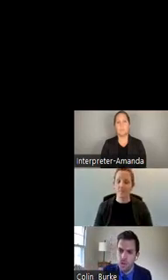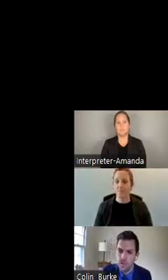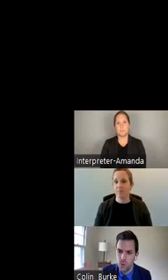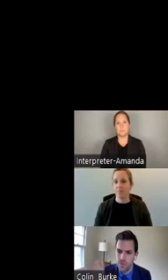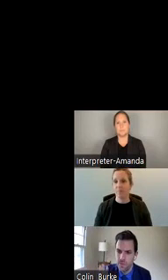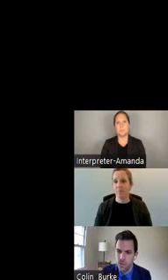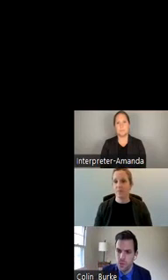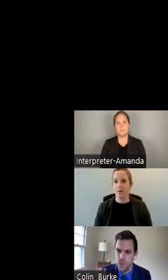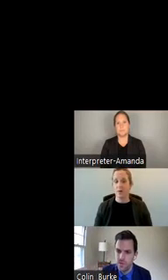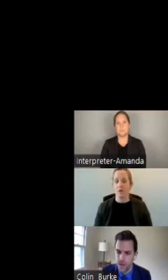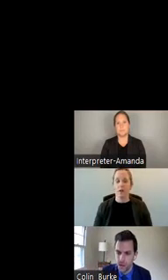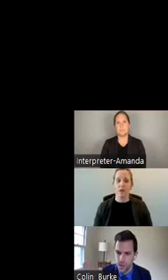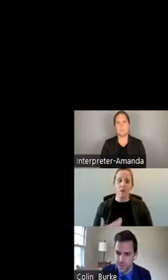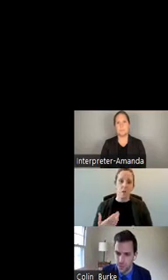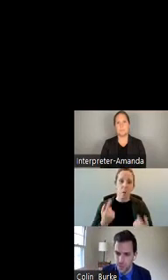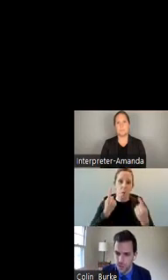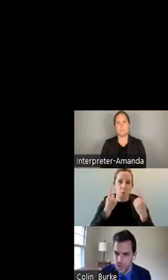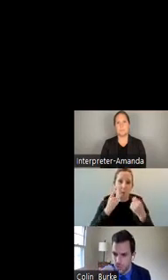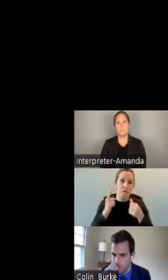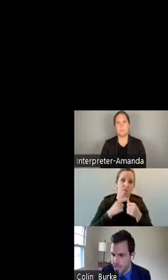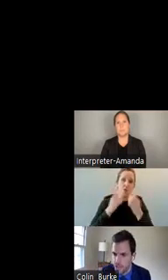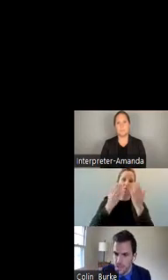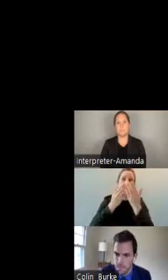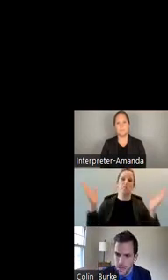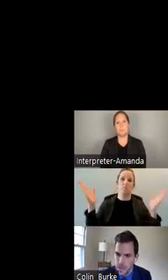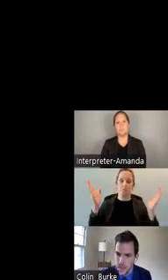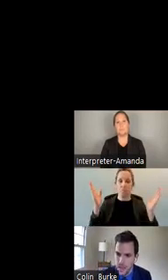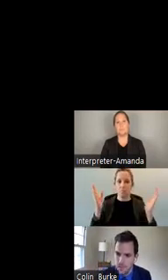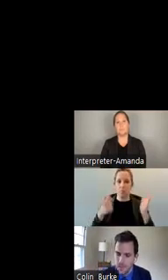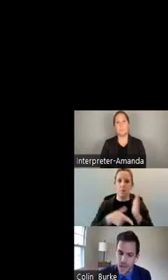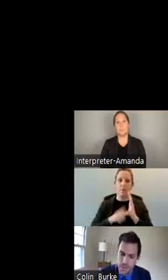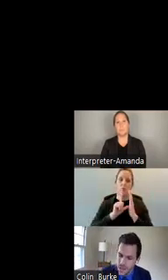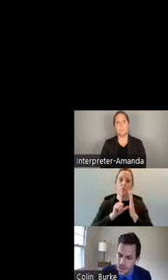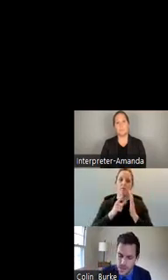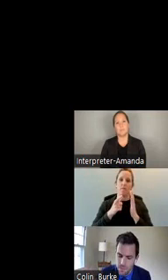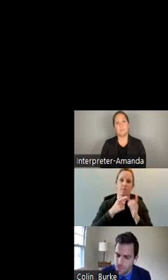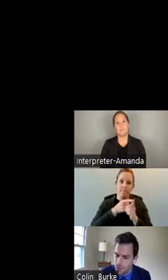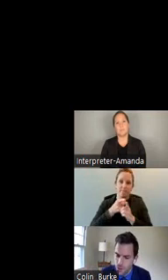overview of a few different areas of research that we're engaged in not because people are